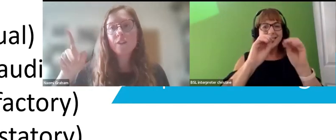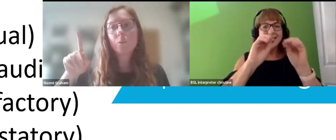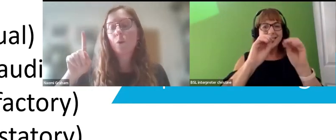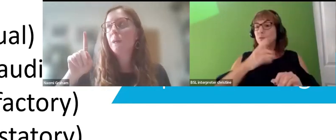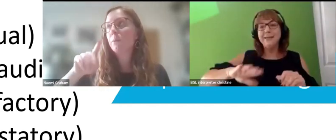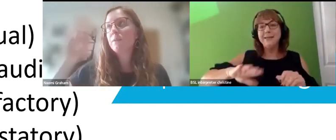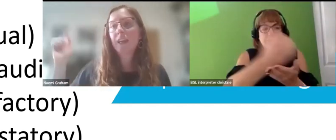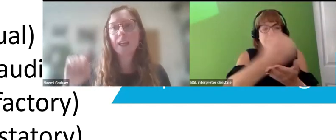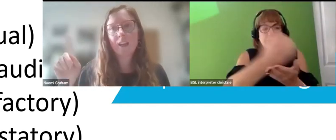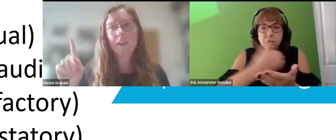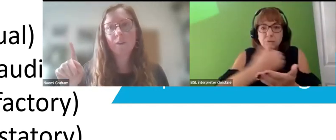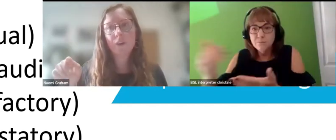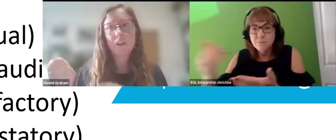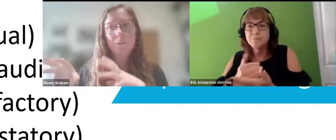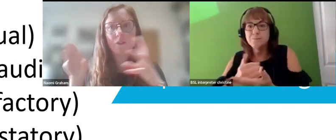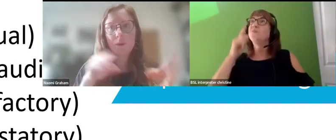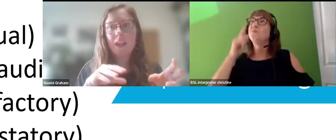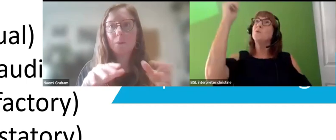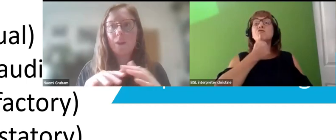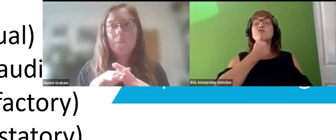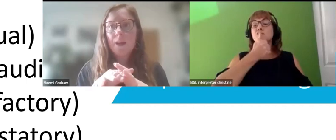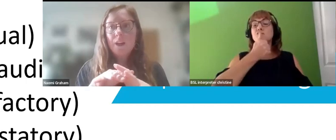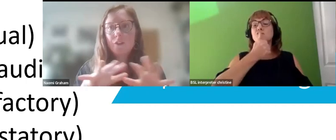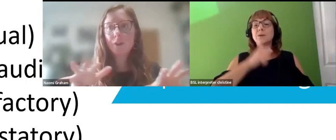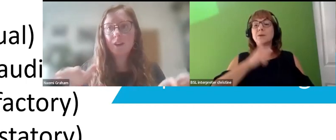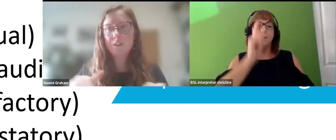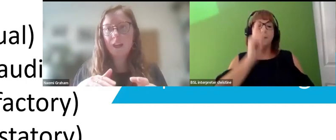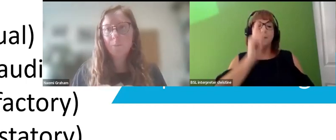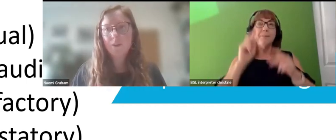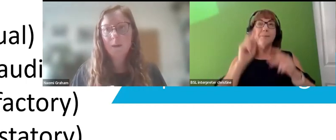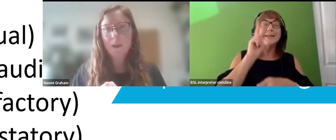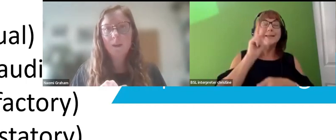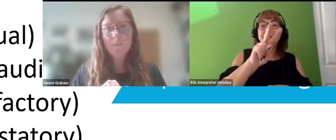using what people see in their environment to enable them to understand what's happening,